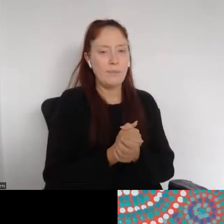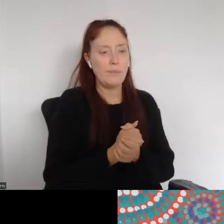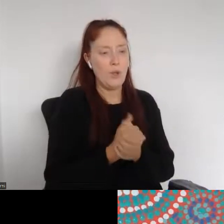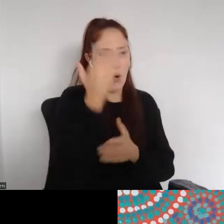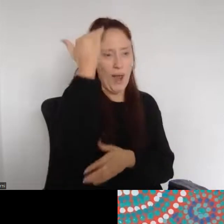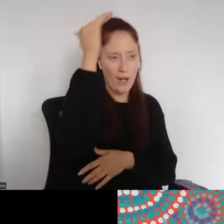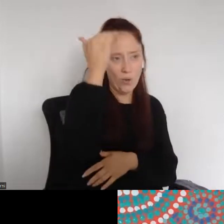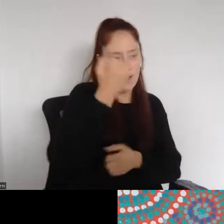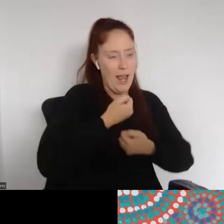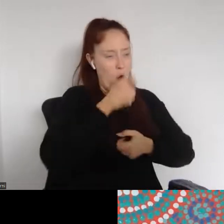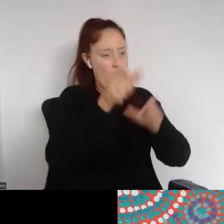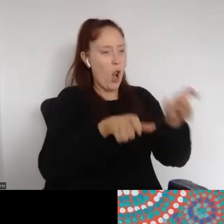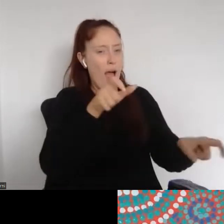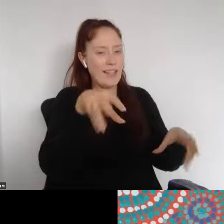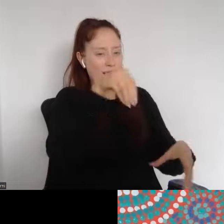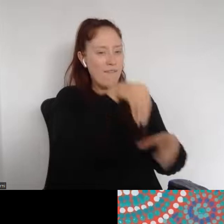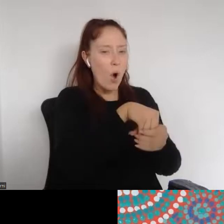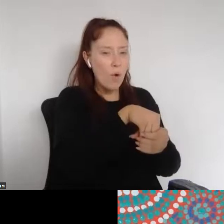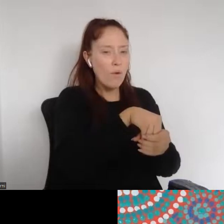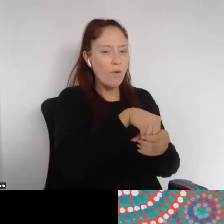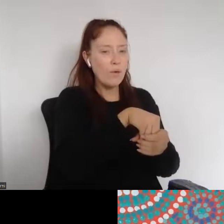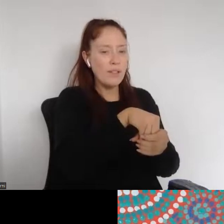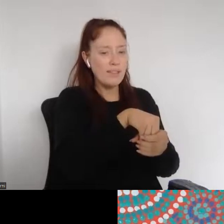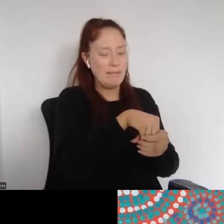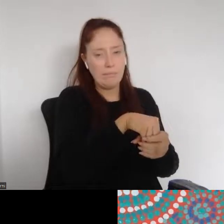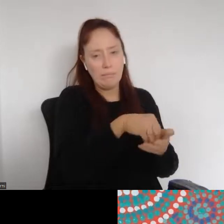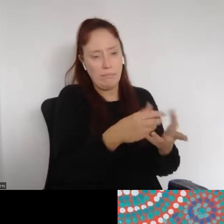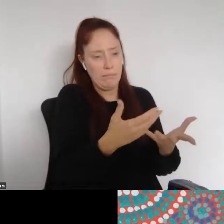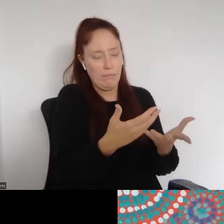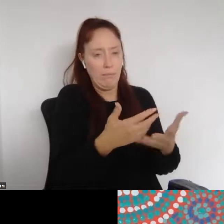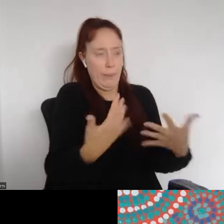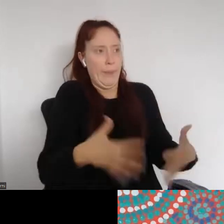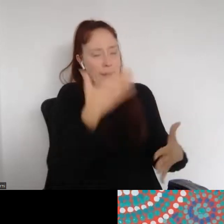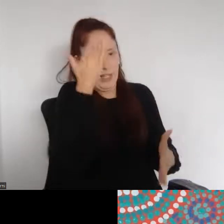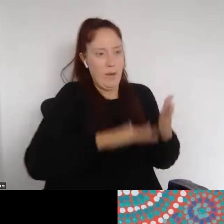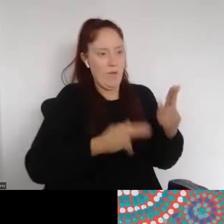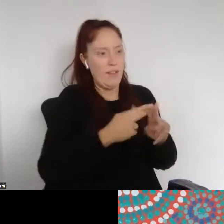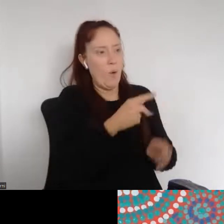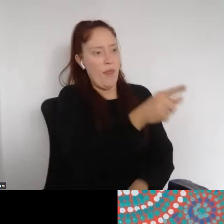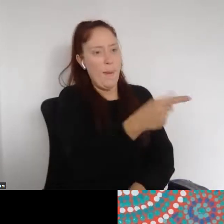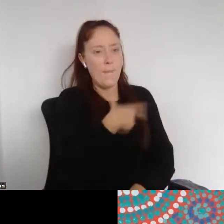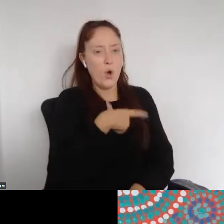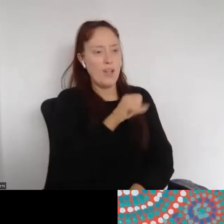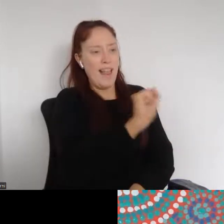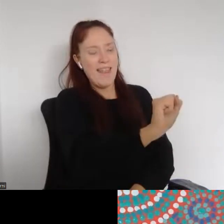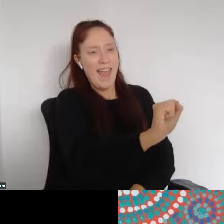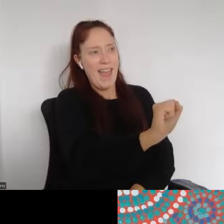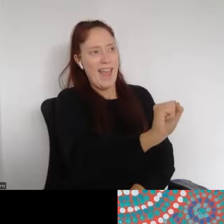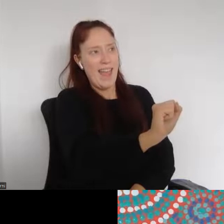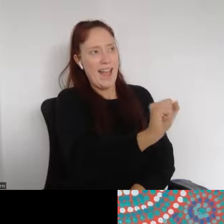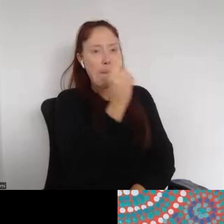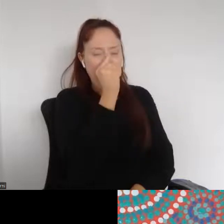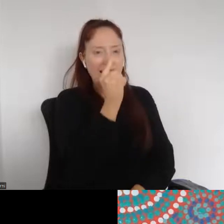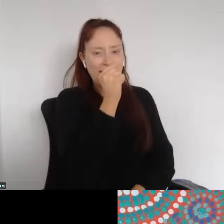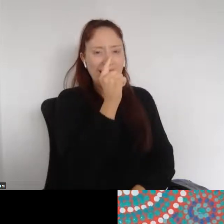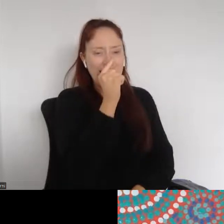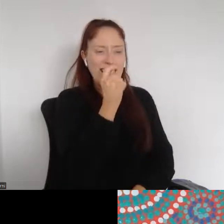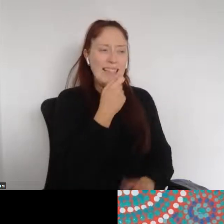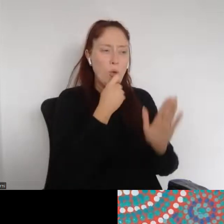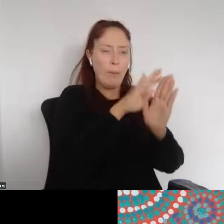system, having your decision making autonomy removed and replaced by a public guardian for